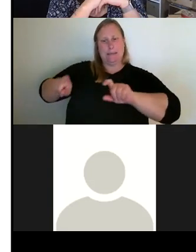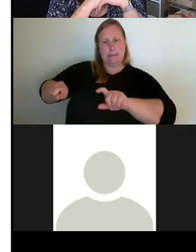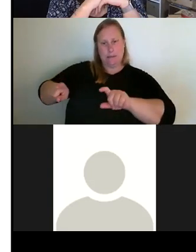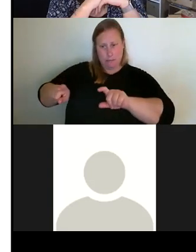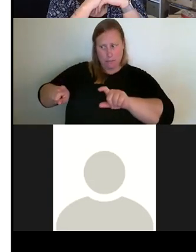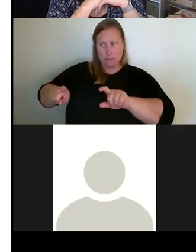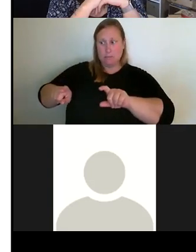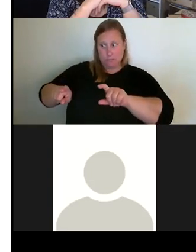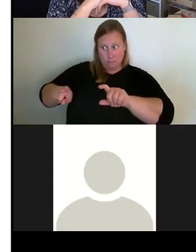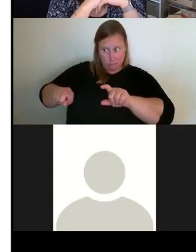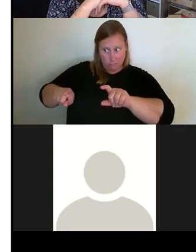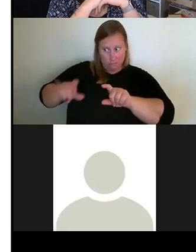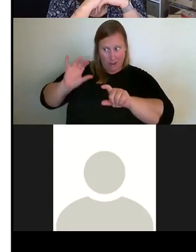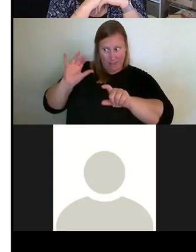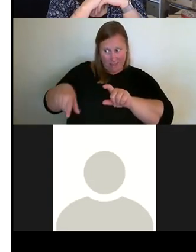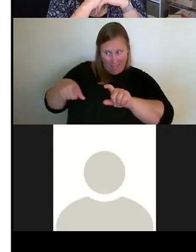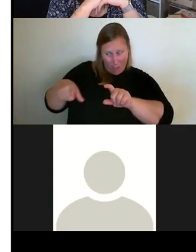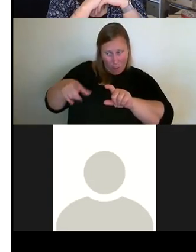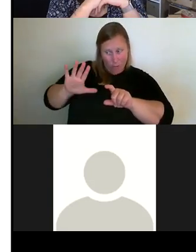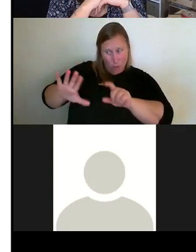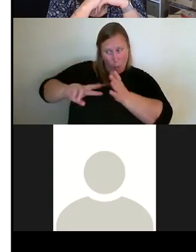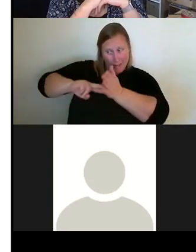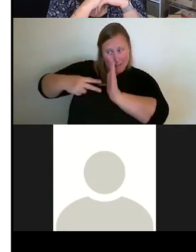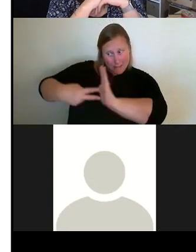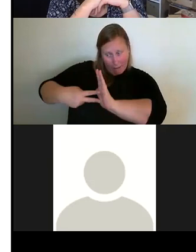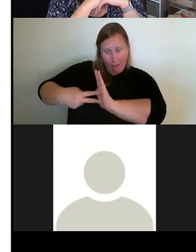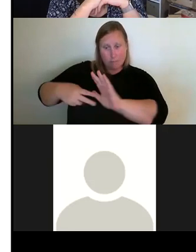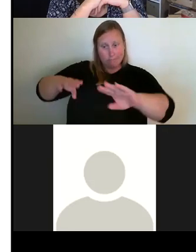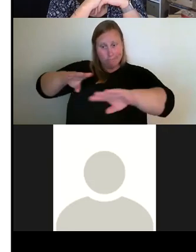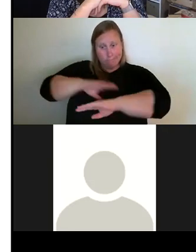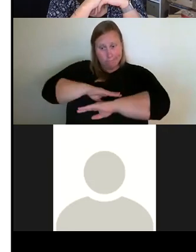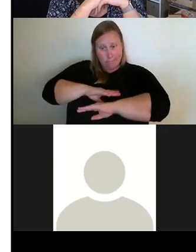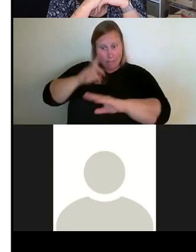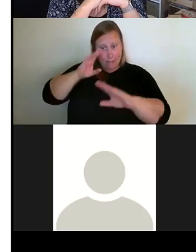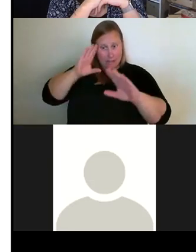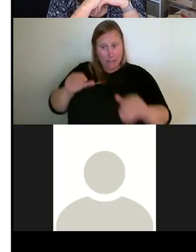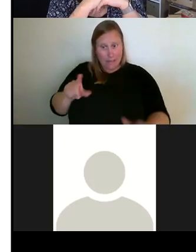plan was intended to do and their design is going to meet those expectations and goals.